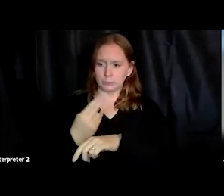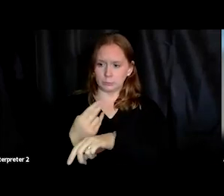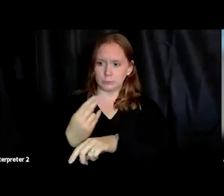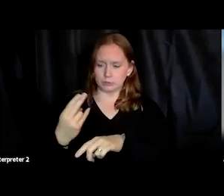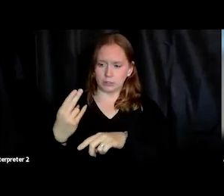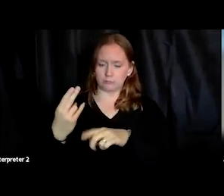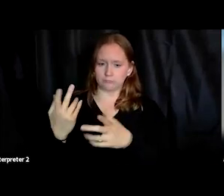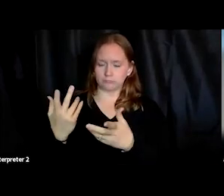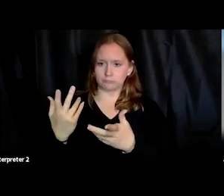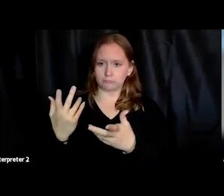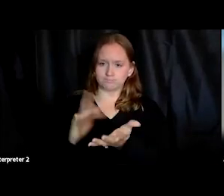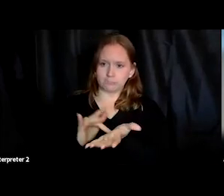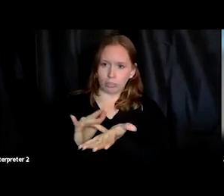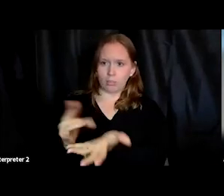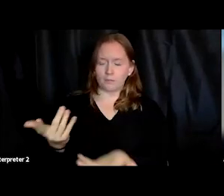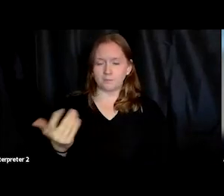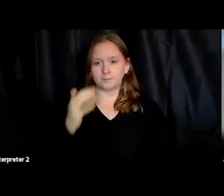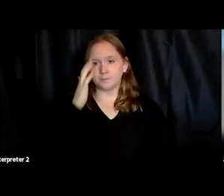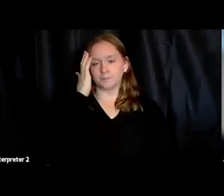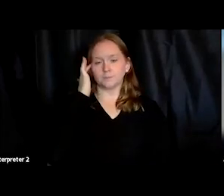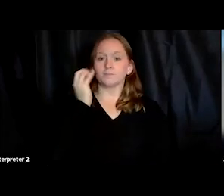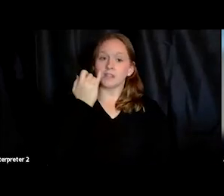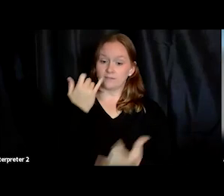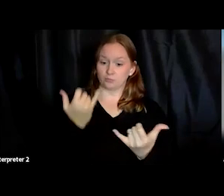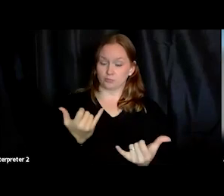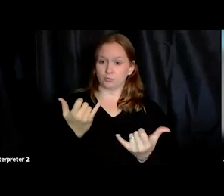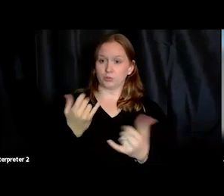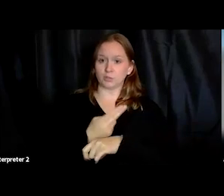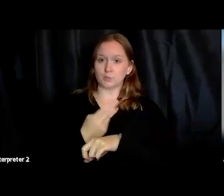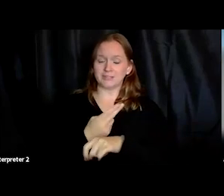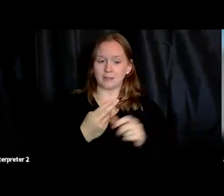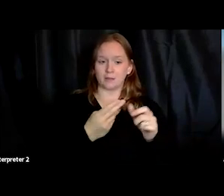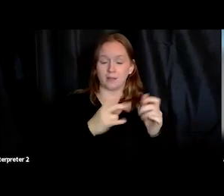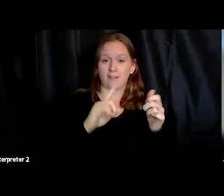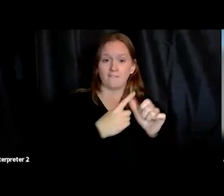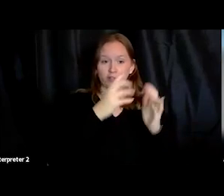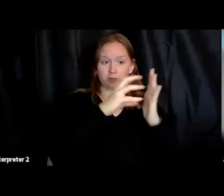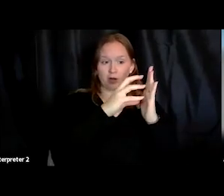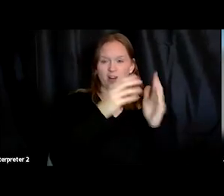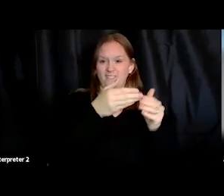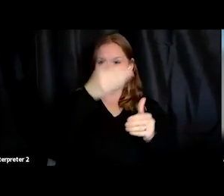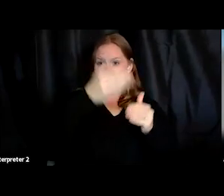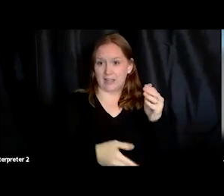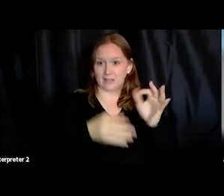If they're currently using, end the first paragraph of the substance use history section with why.